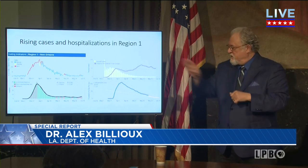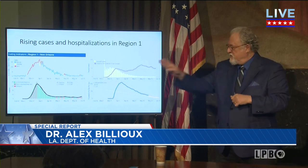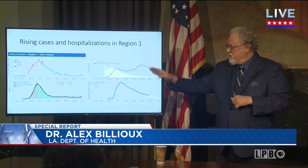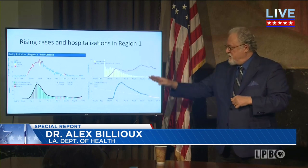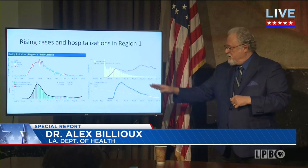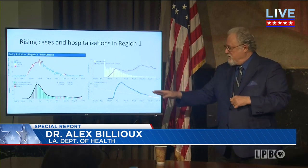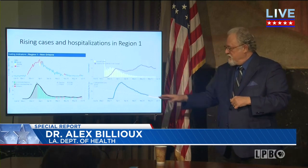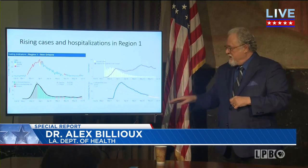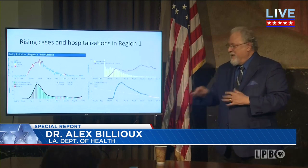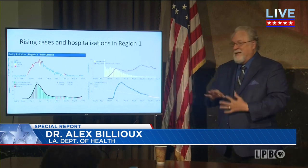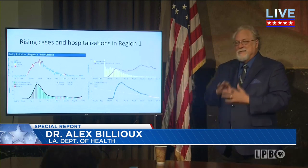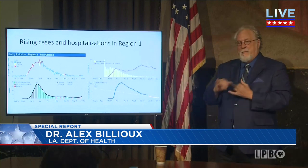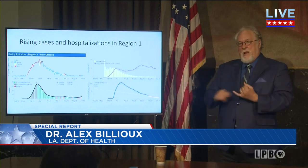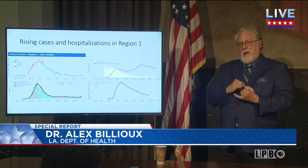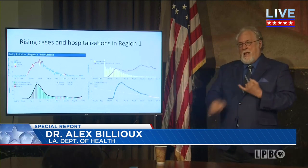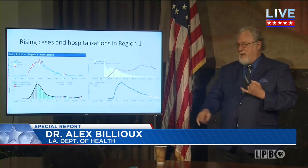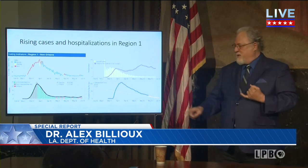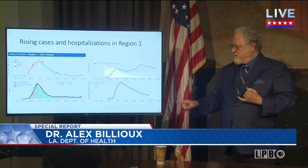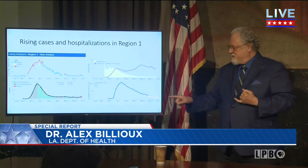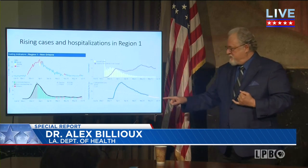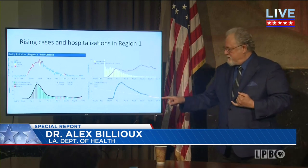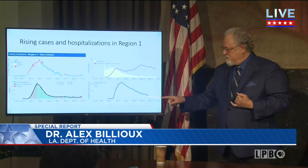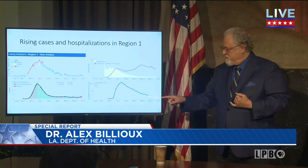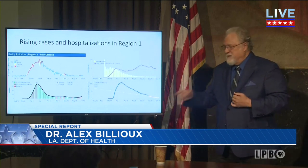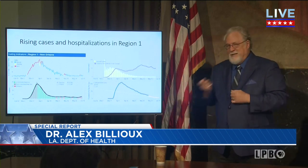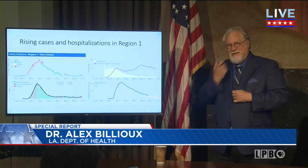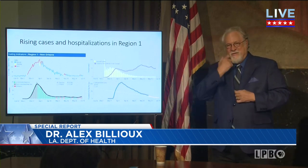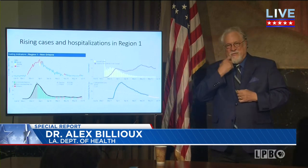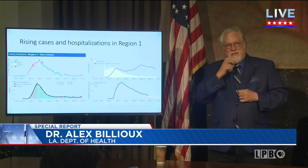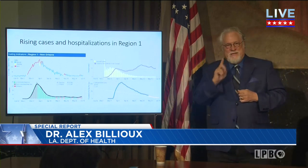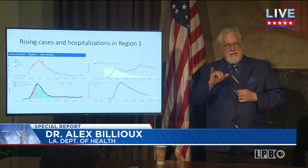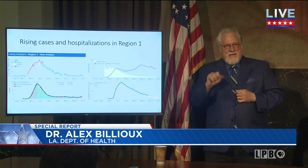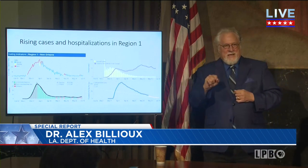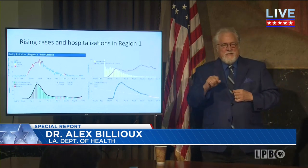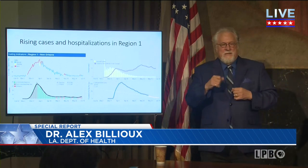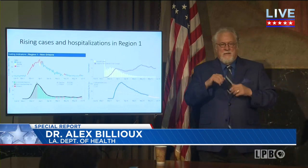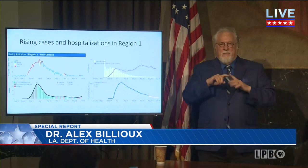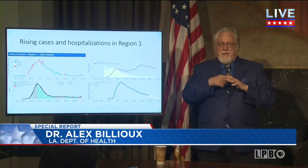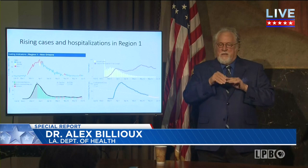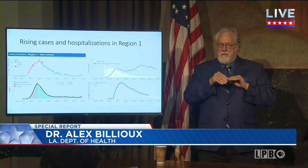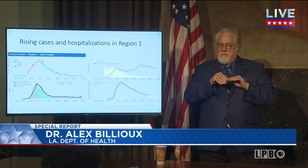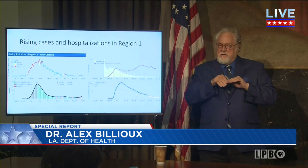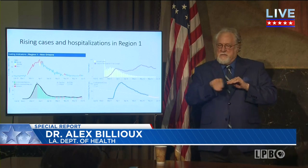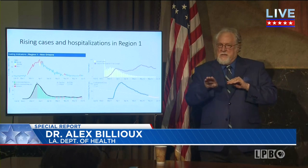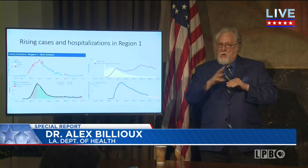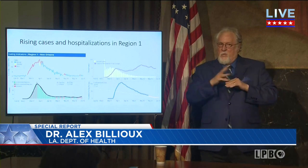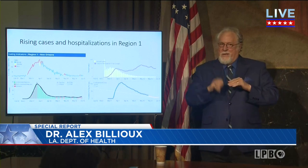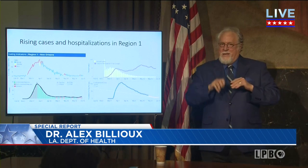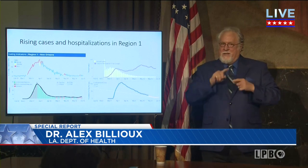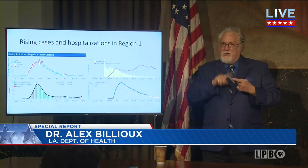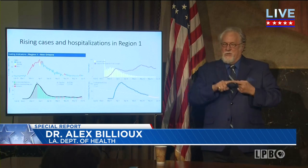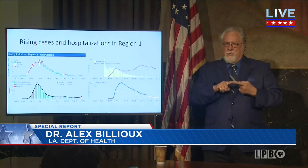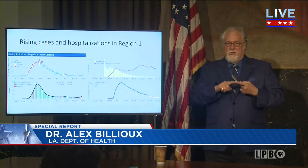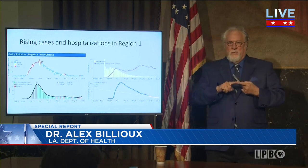RELATIVELY STABLE AGAIN COMING DOWN TO A NEW NORMAL. AND HOSPITALIZATIONS CONTINUE TO DECREASE EXCEPT FOR THE LAST